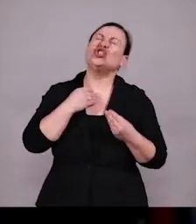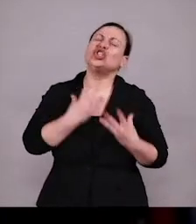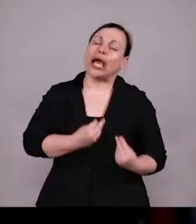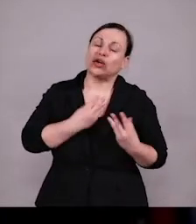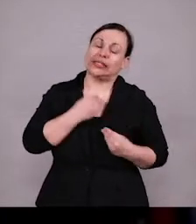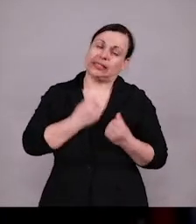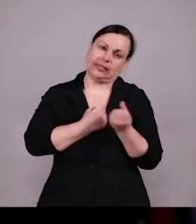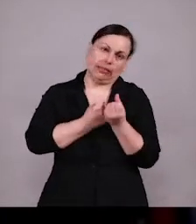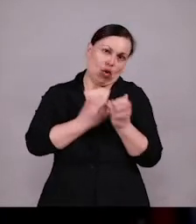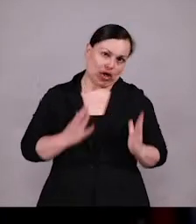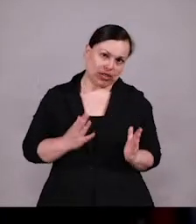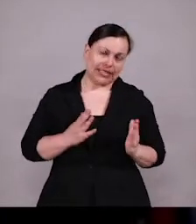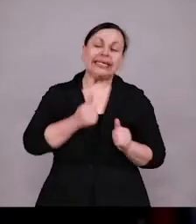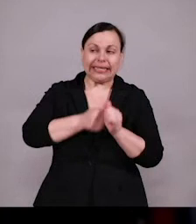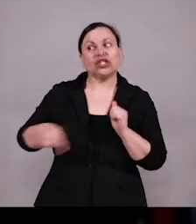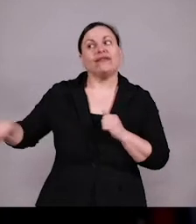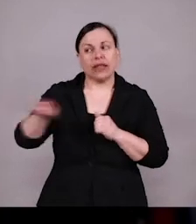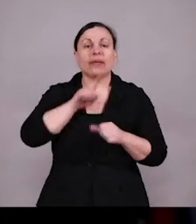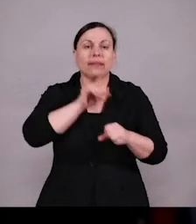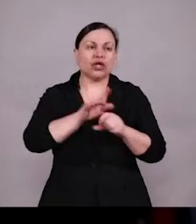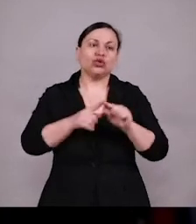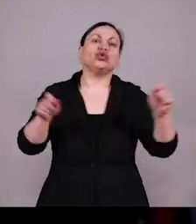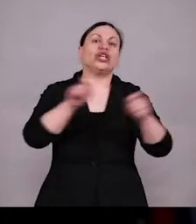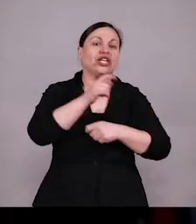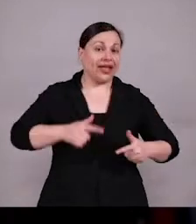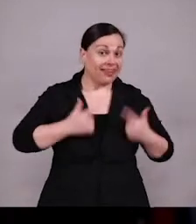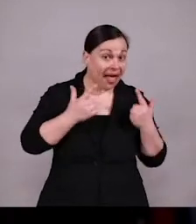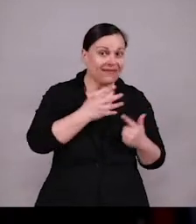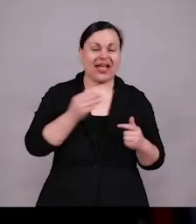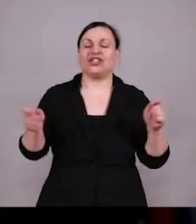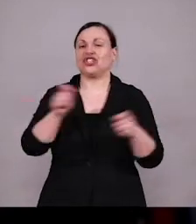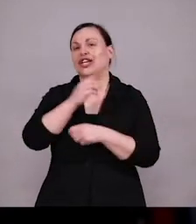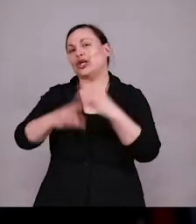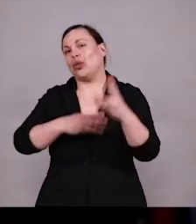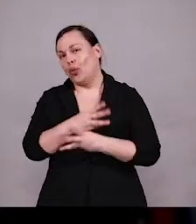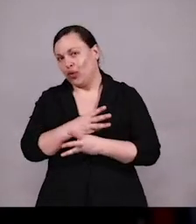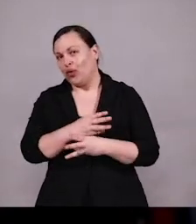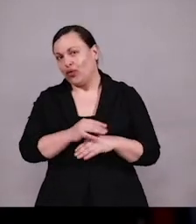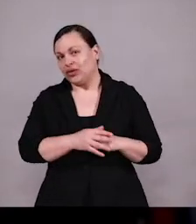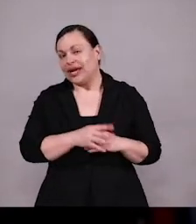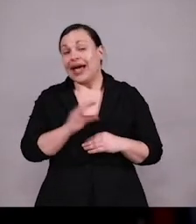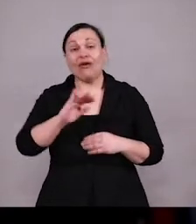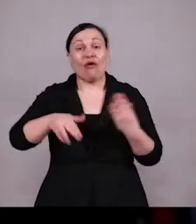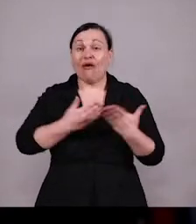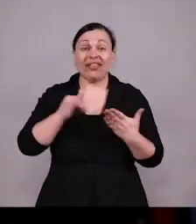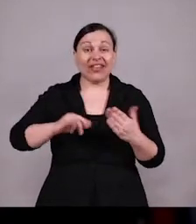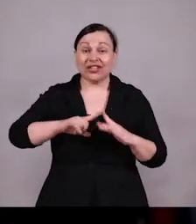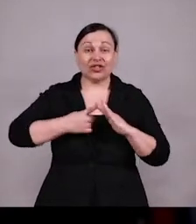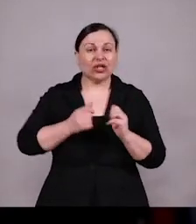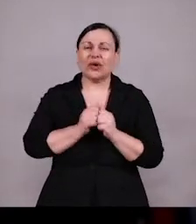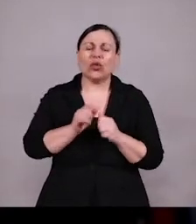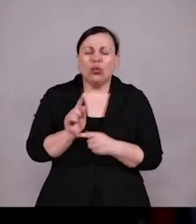supporters, each committed to changing lives and changing worlds. And it all starts with a single